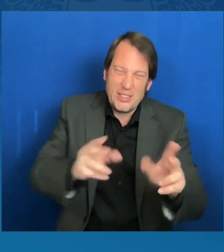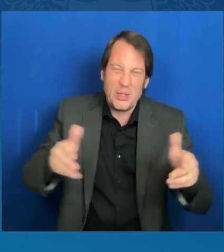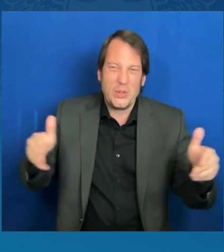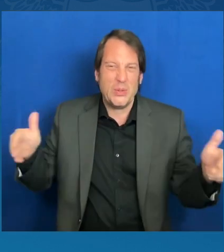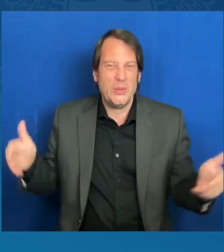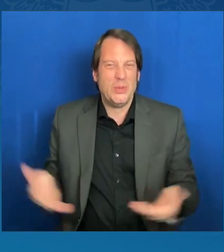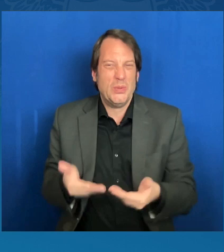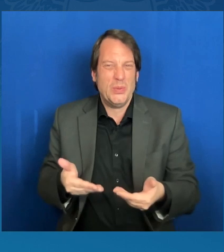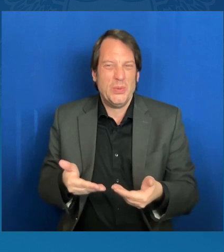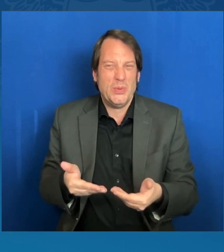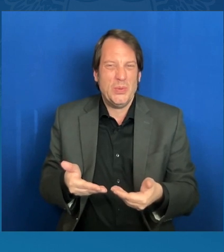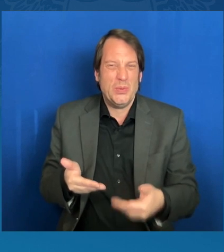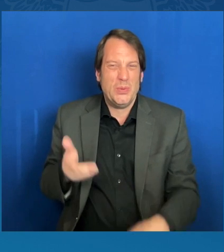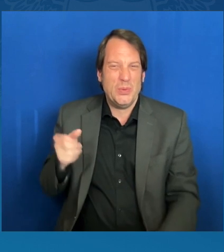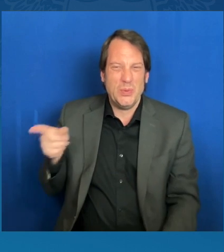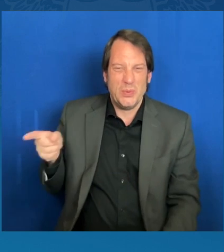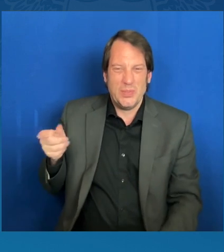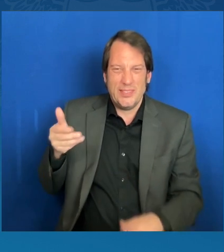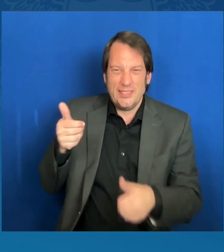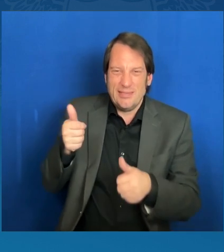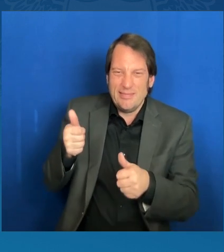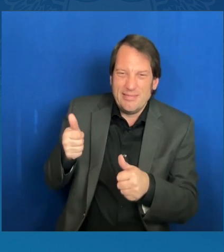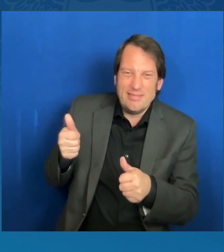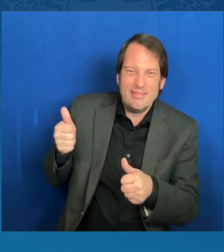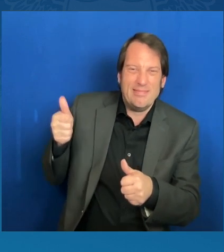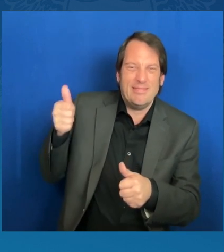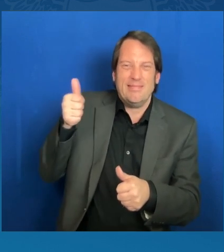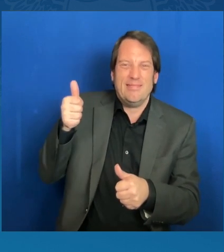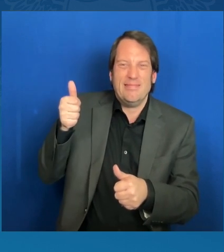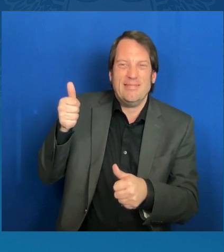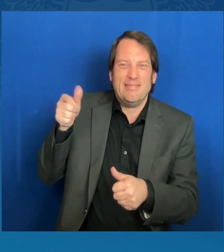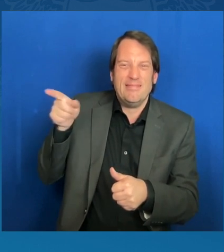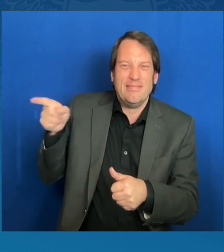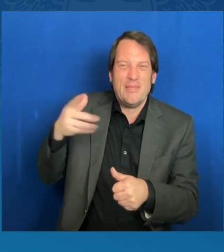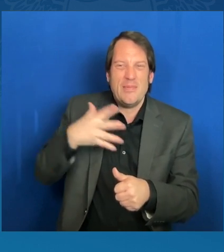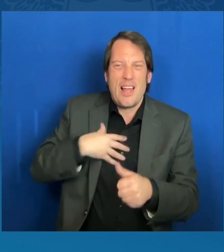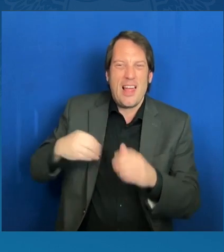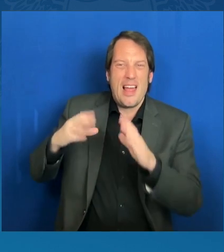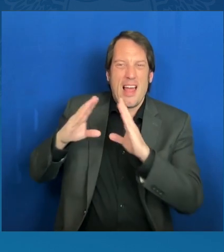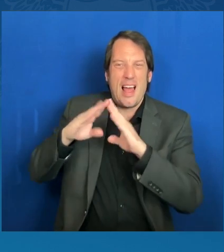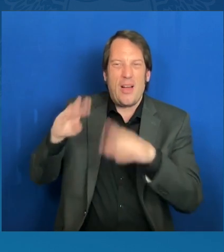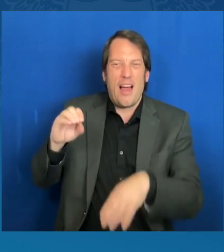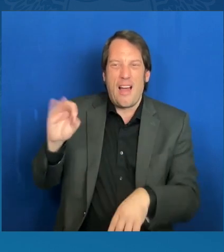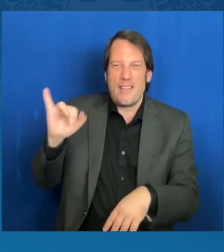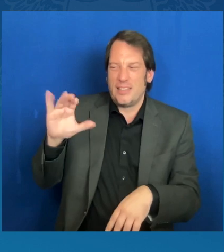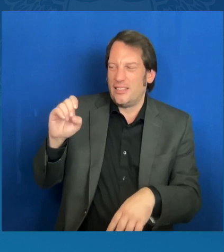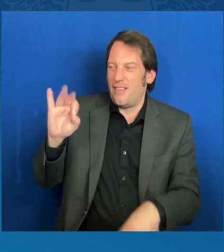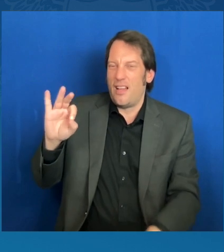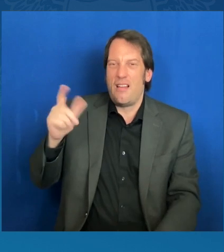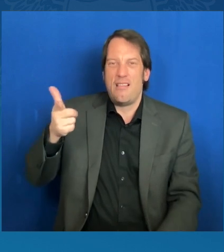Office of Gun Violence Prevention, our sister and the work who supports us in saving lives.